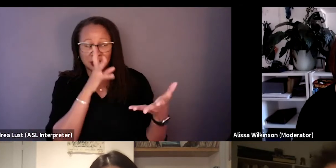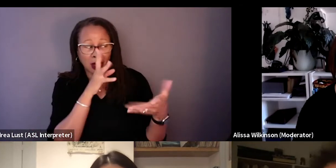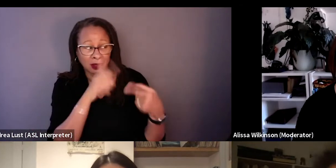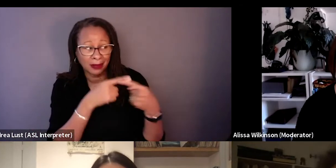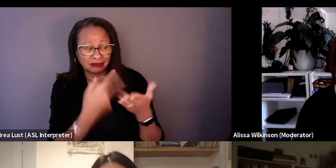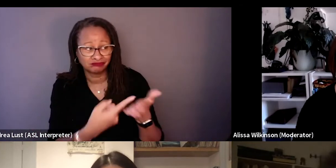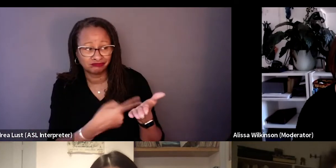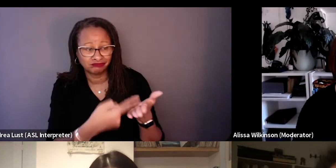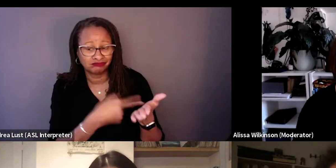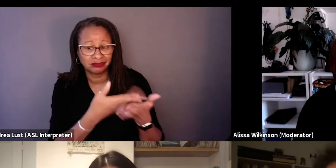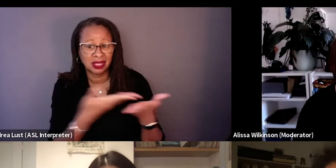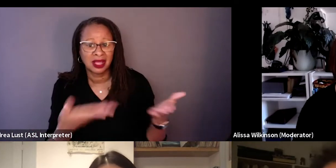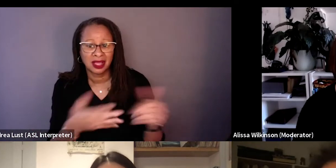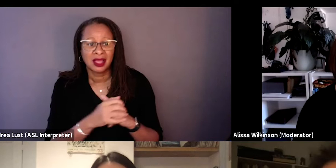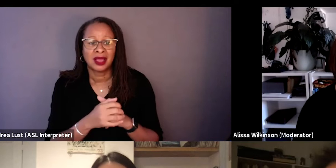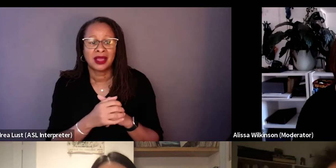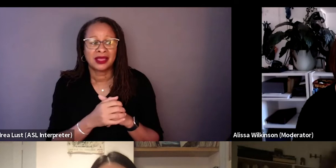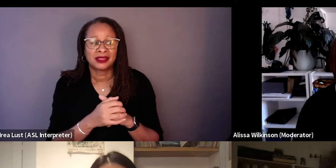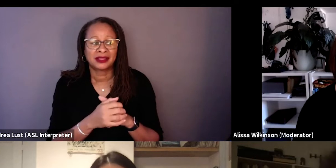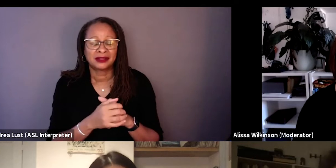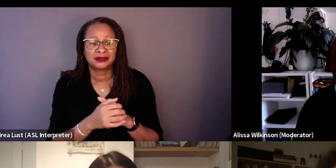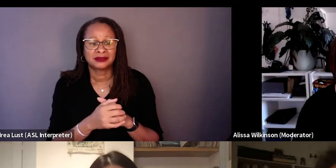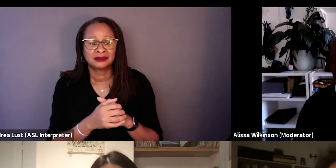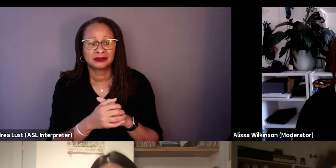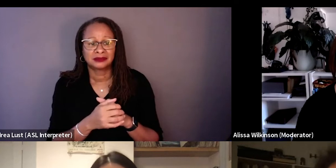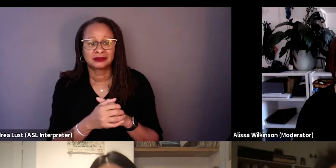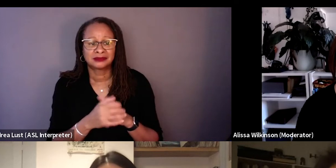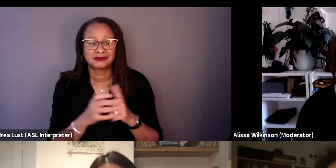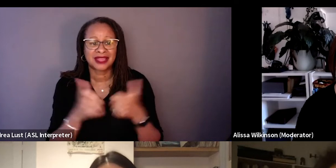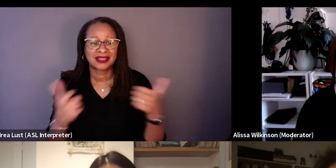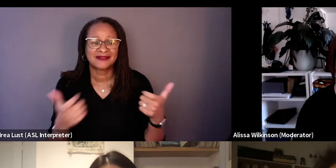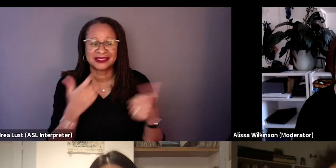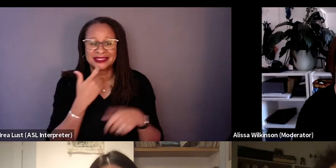and also reflect a lot, a lot of, as I said before, agreements, disagreements.